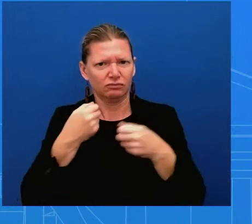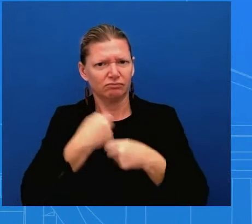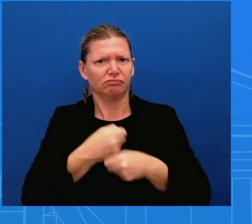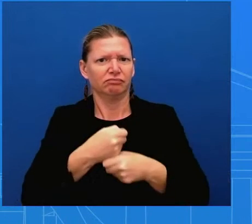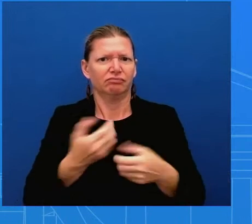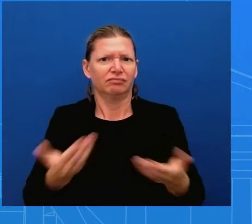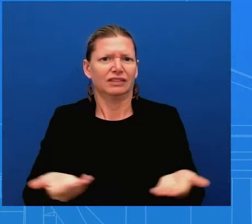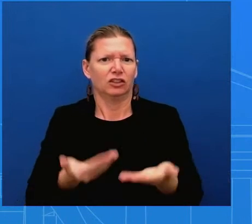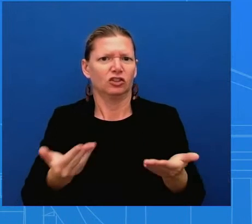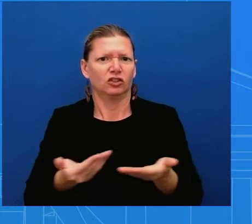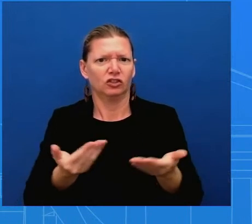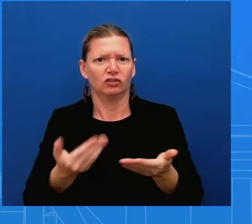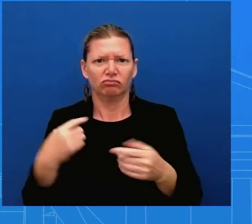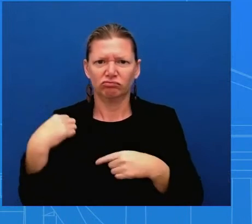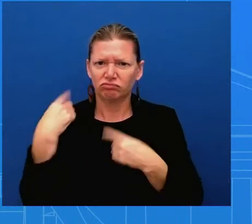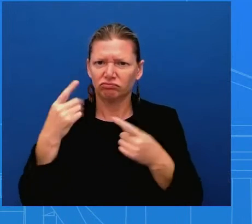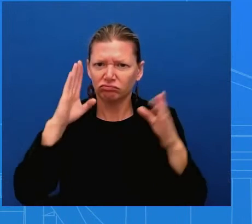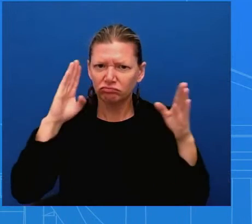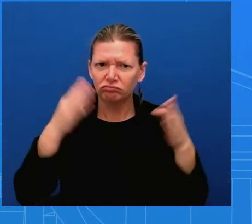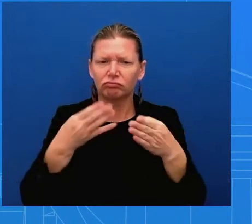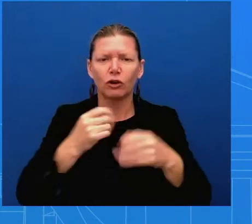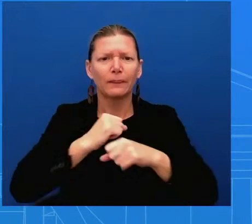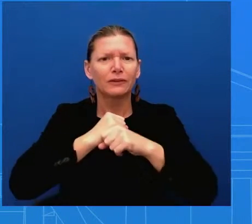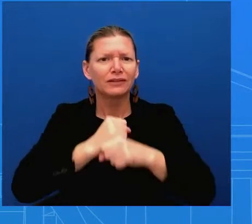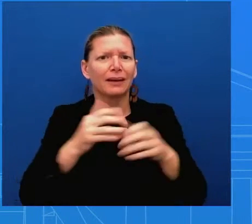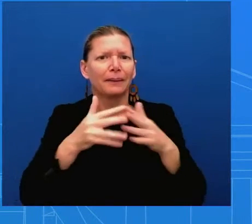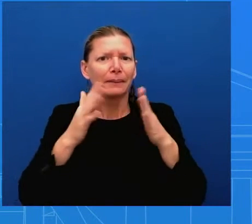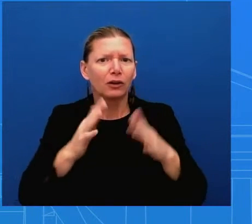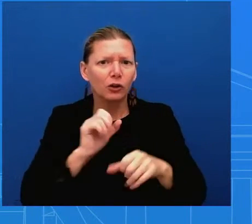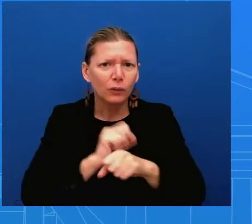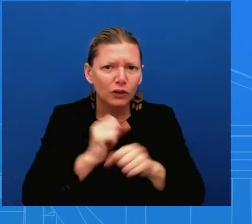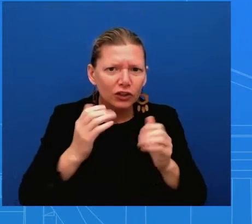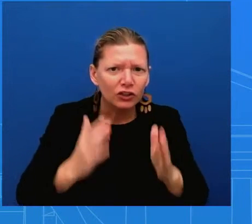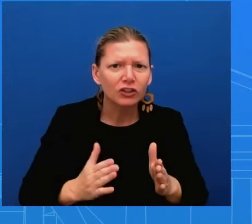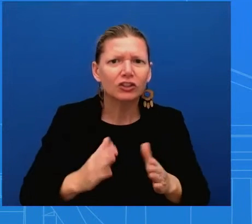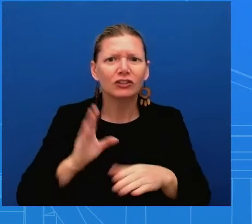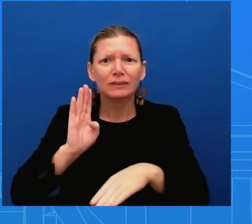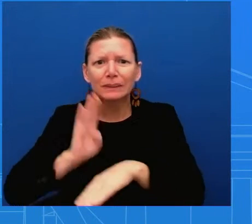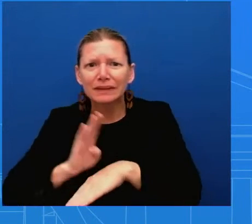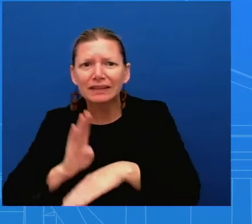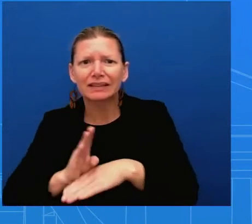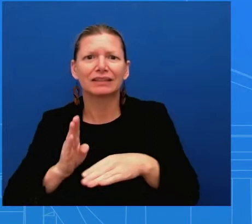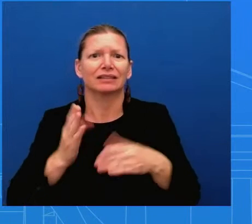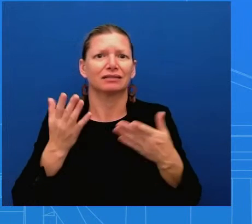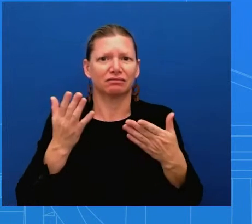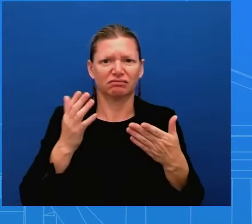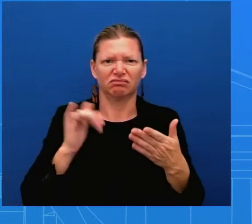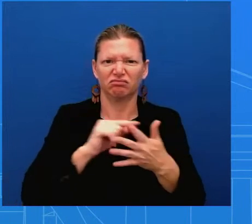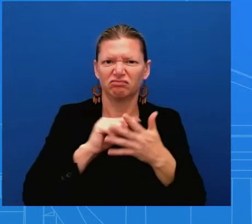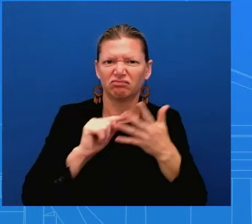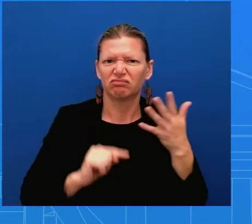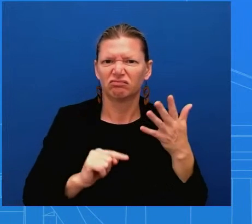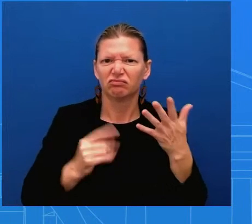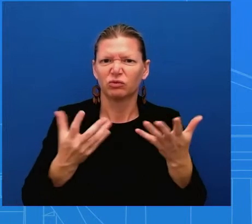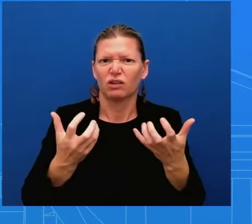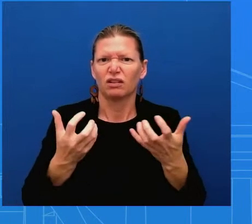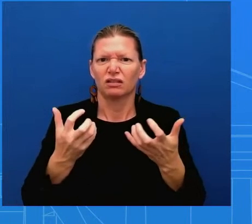That's what the President wants to do. He spoke about this when he was in Pittsburgh not too long ago, talking about making sure that it --